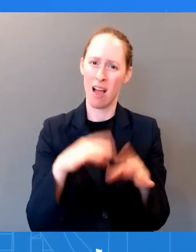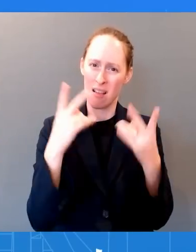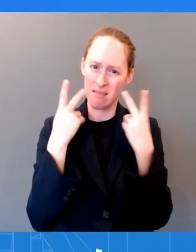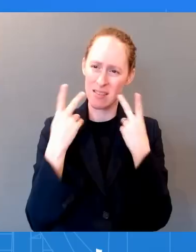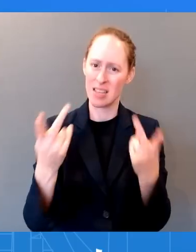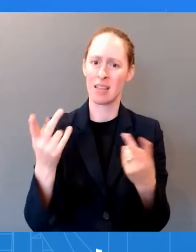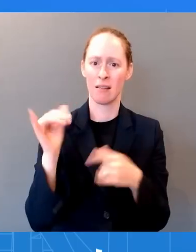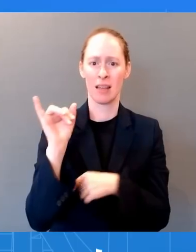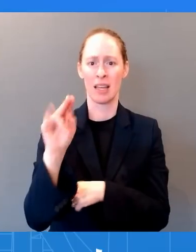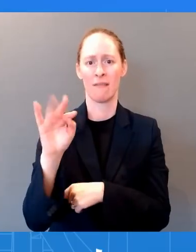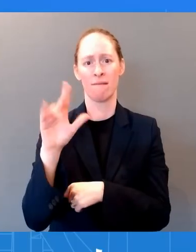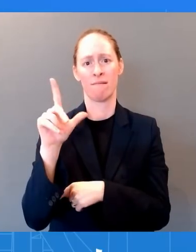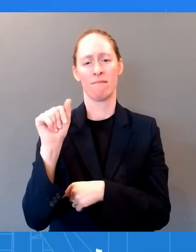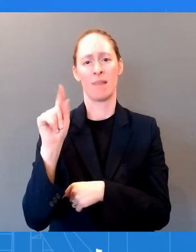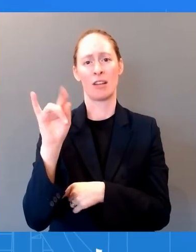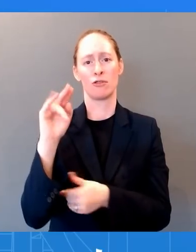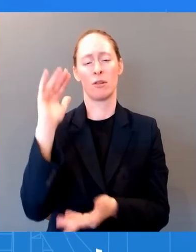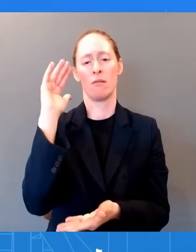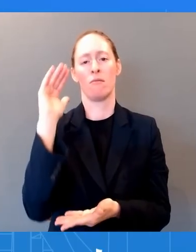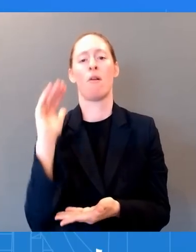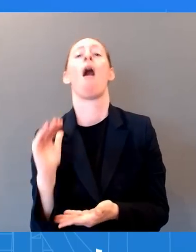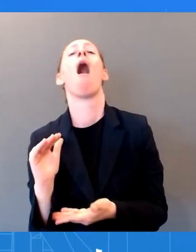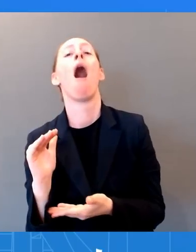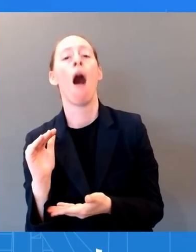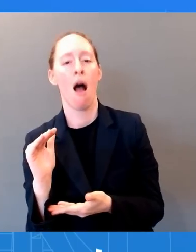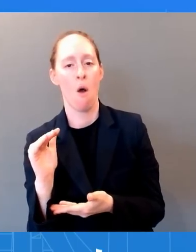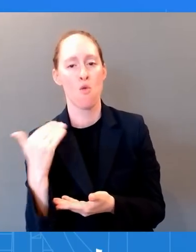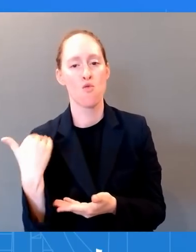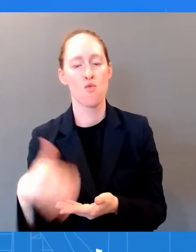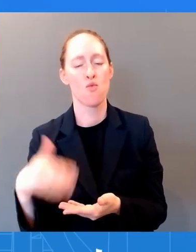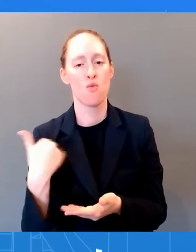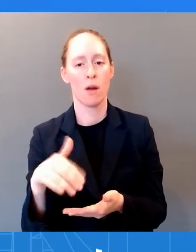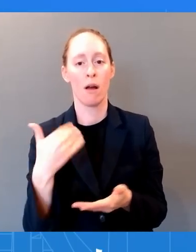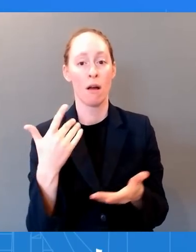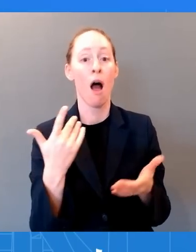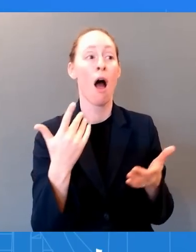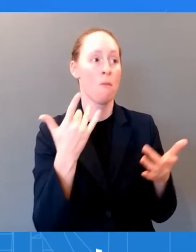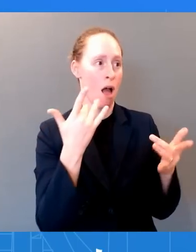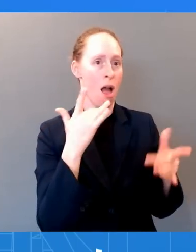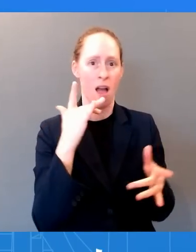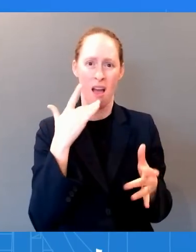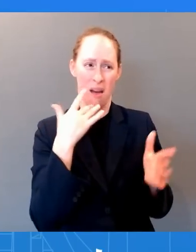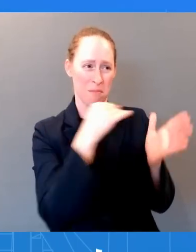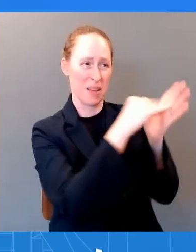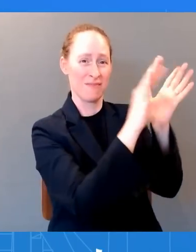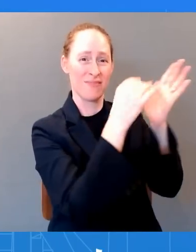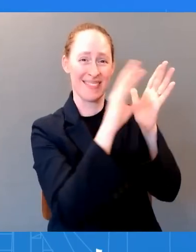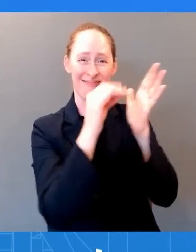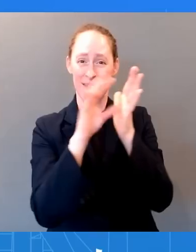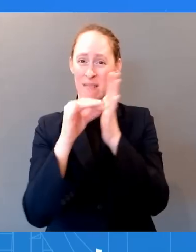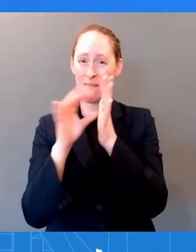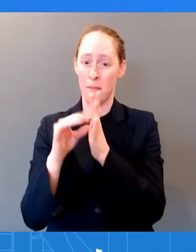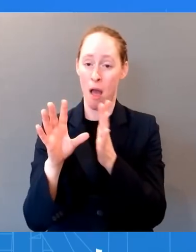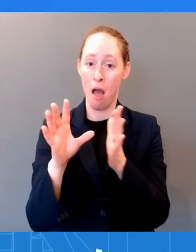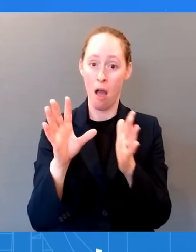that's going to deal with lowering costs, that's going to deal with that $300 billion. It's going to deal with reducing the deficit,